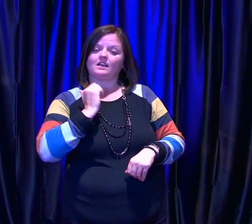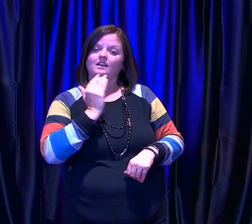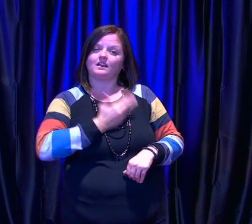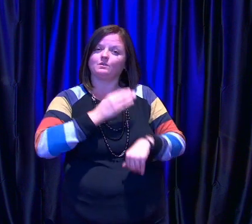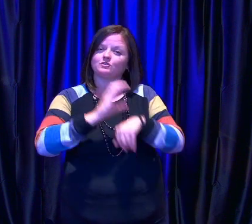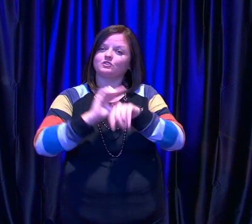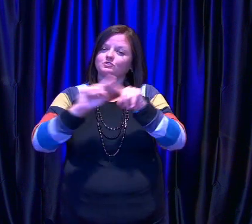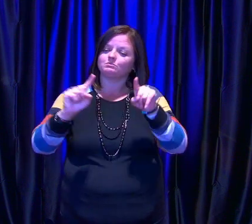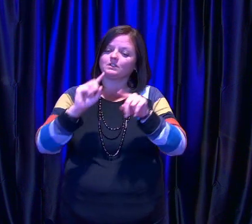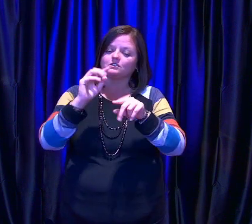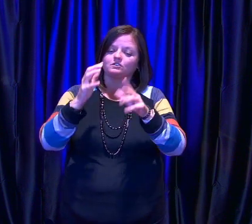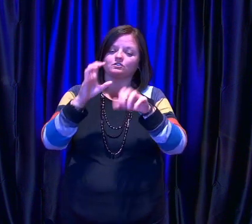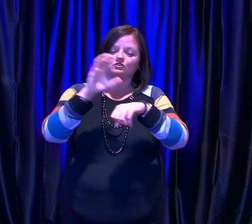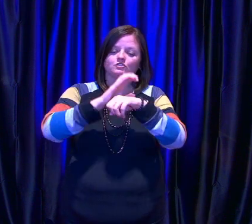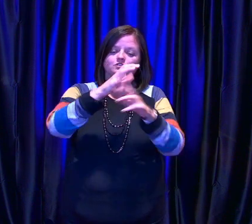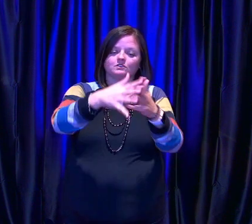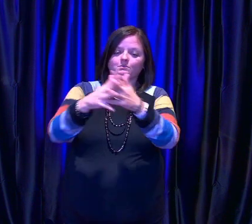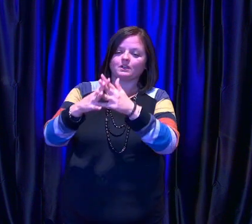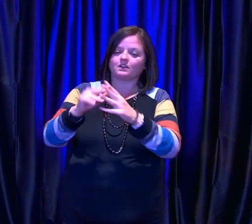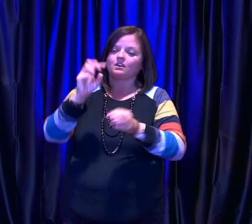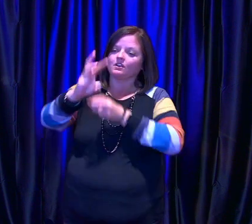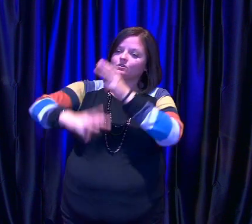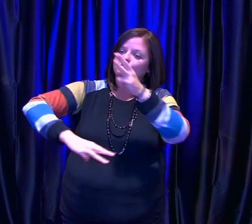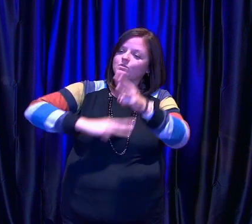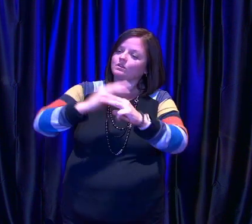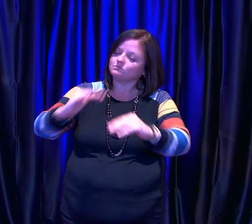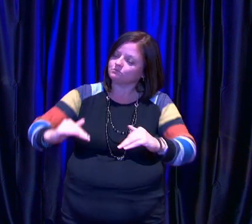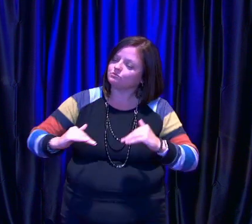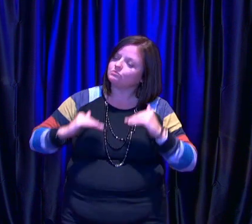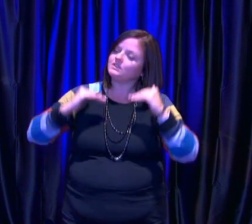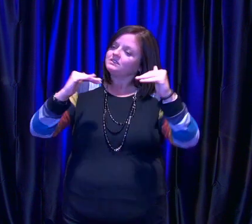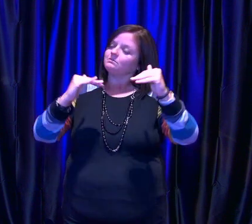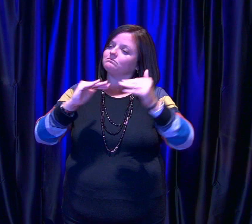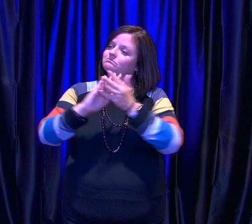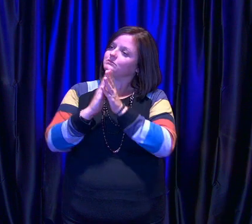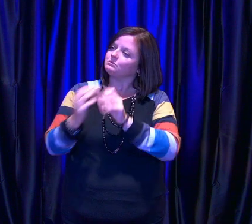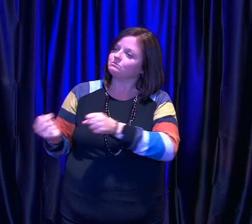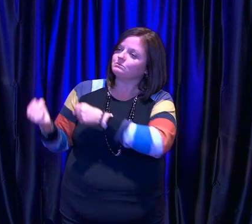the world to rise up to be powerful thank you for the places